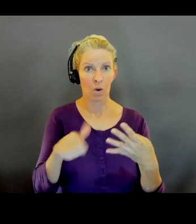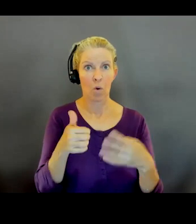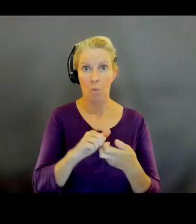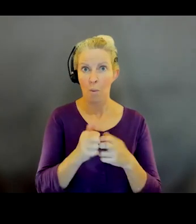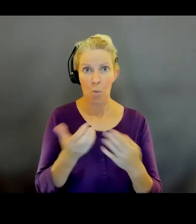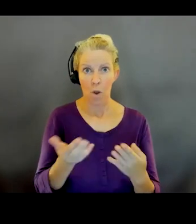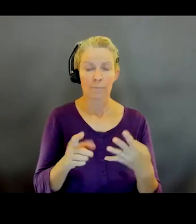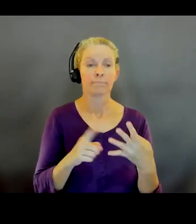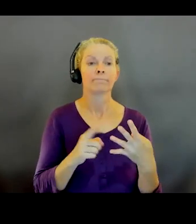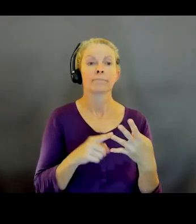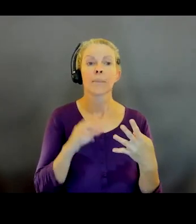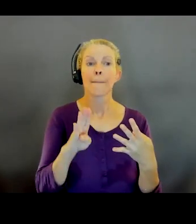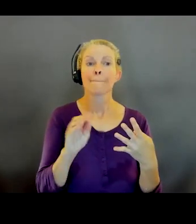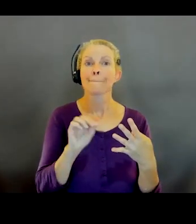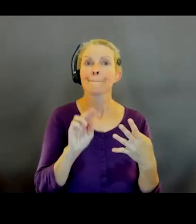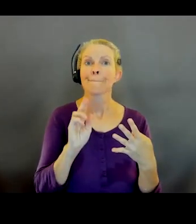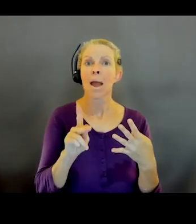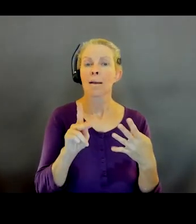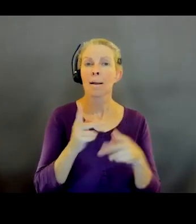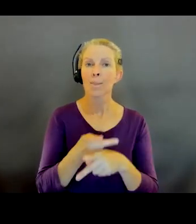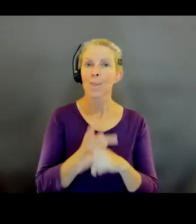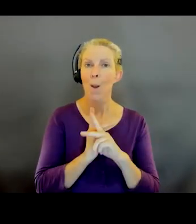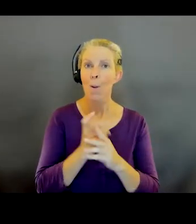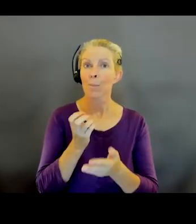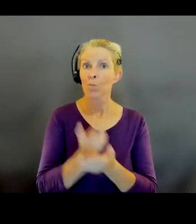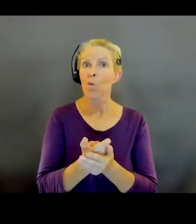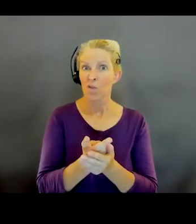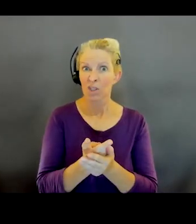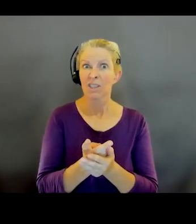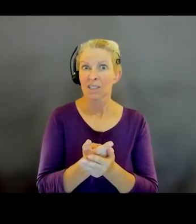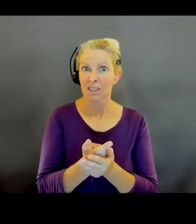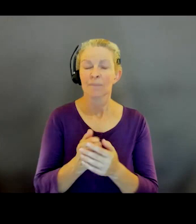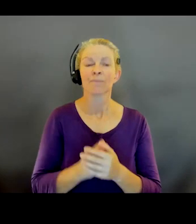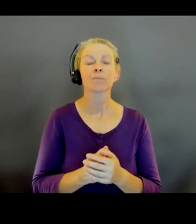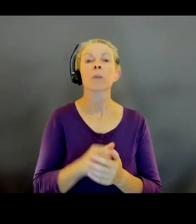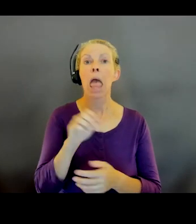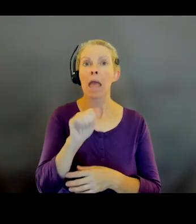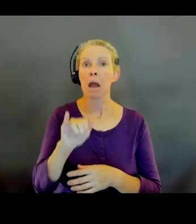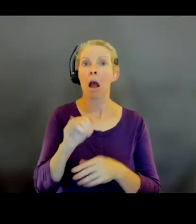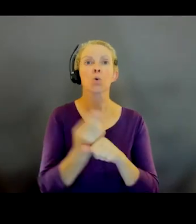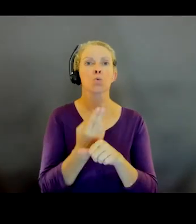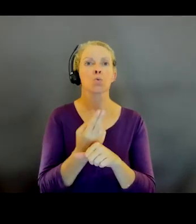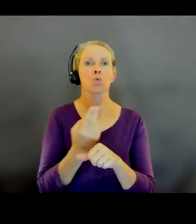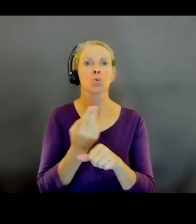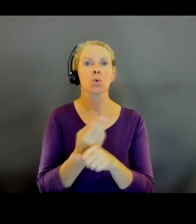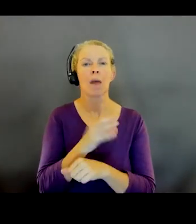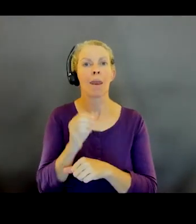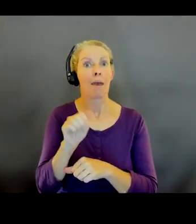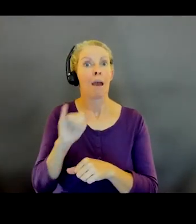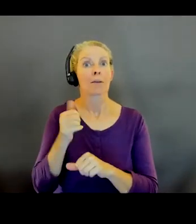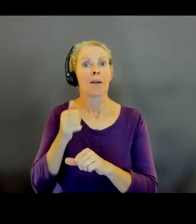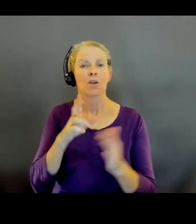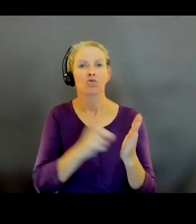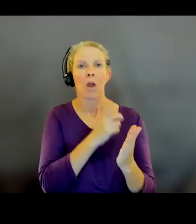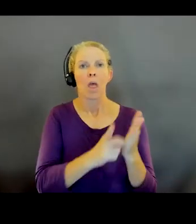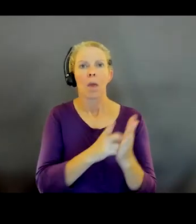that show that artificial intelligence used in some bank loan approvals were discriminating.